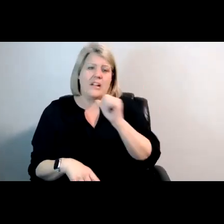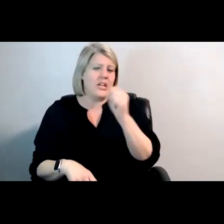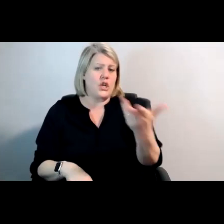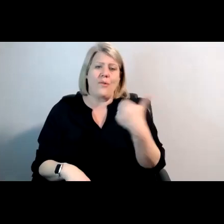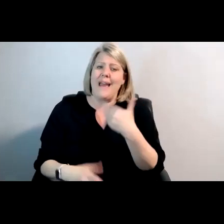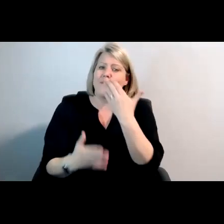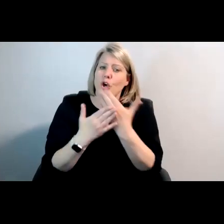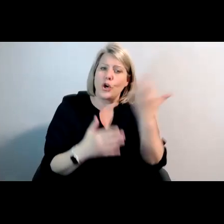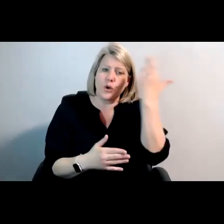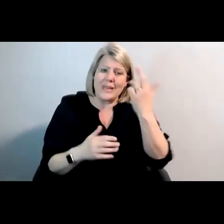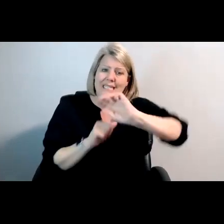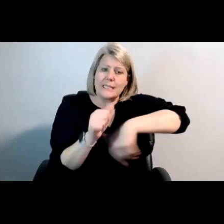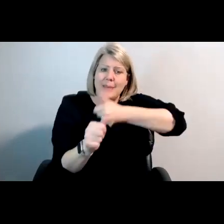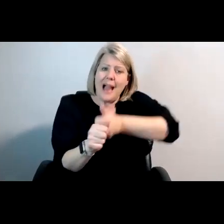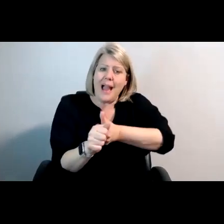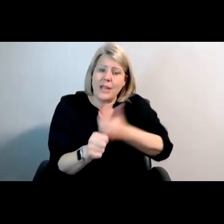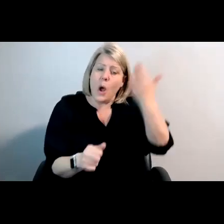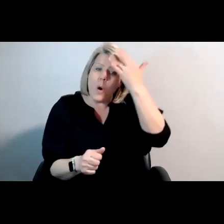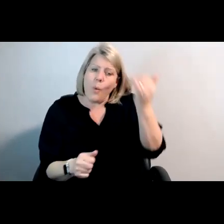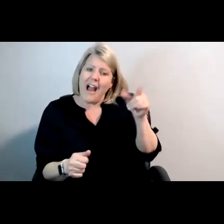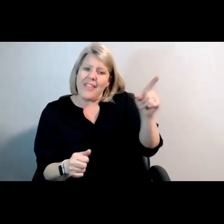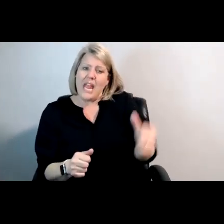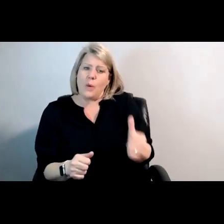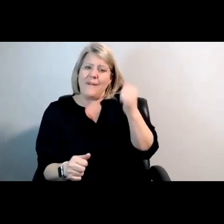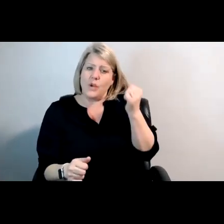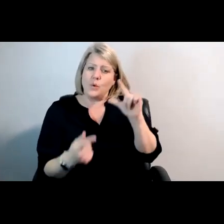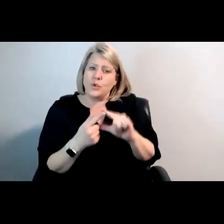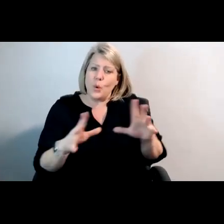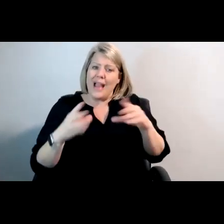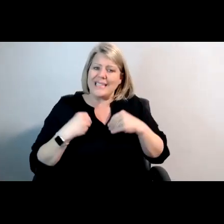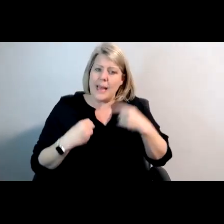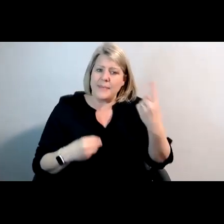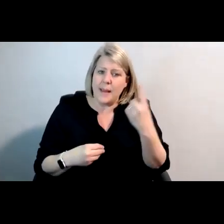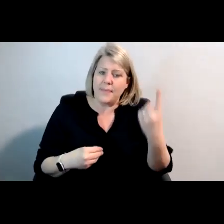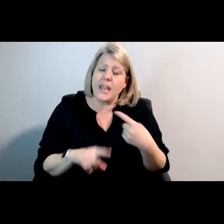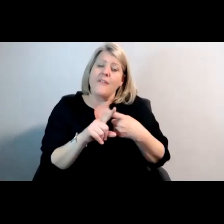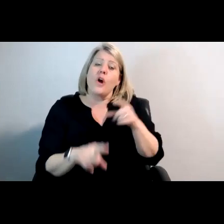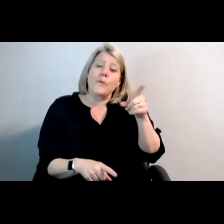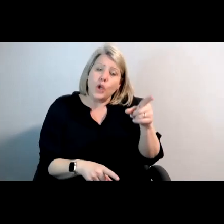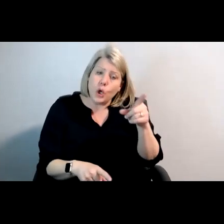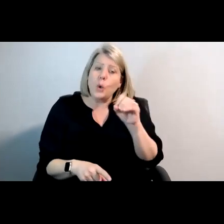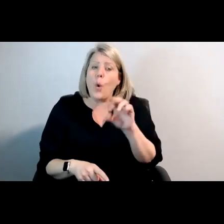behind why they refuse to accept something from you or a person with a disability.